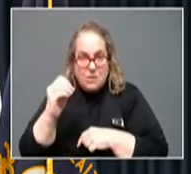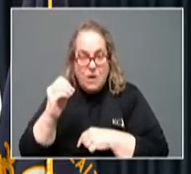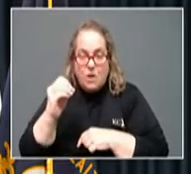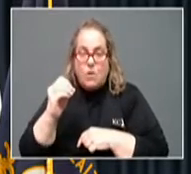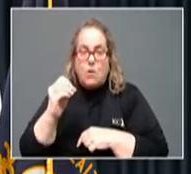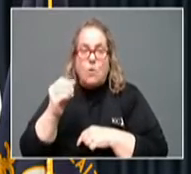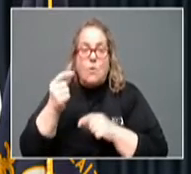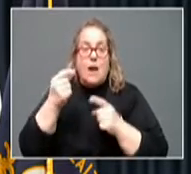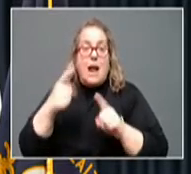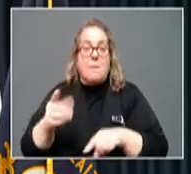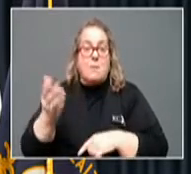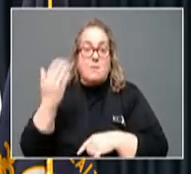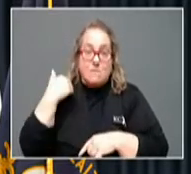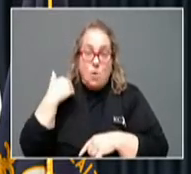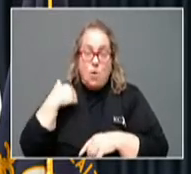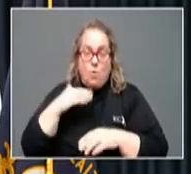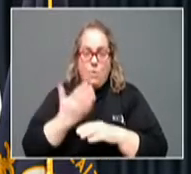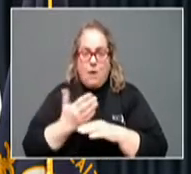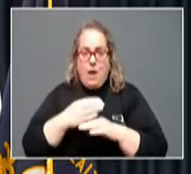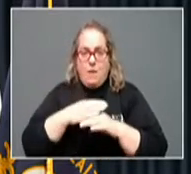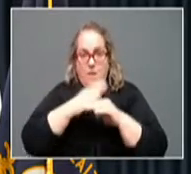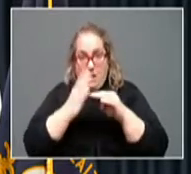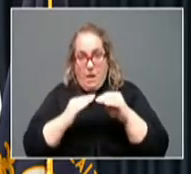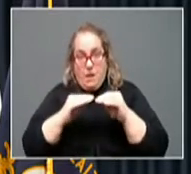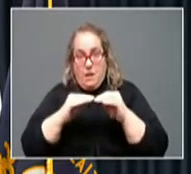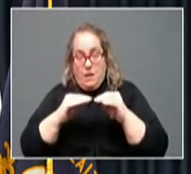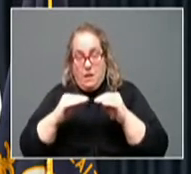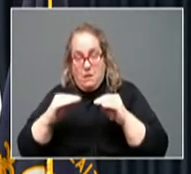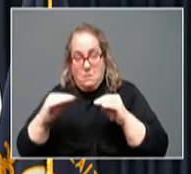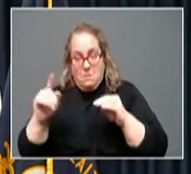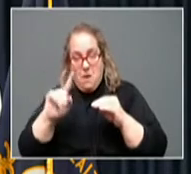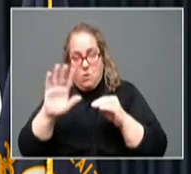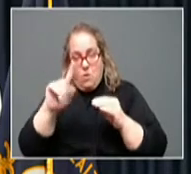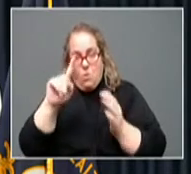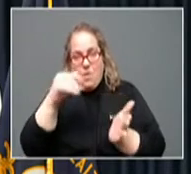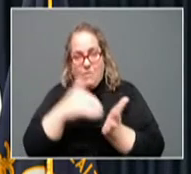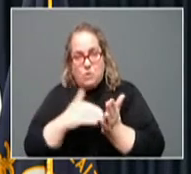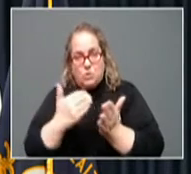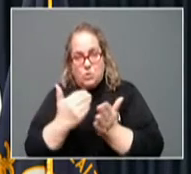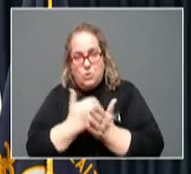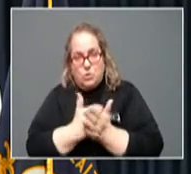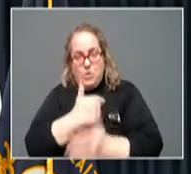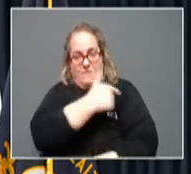off at the lowest point, about 1000 new vaccinations a day. Hopefully we will